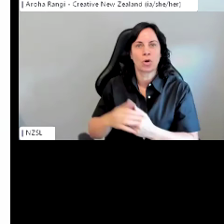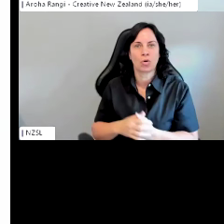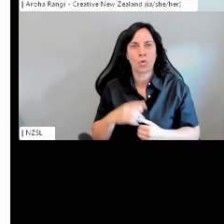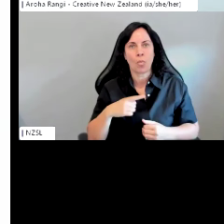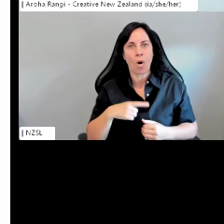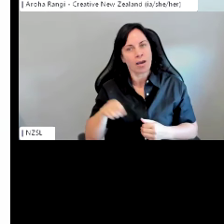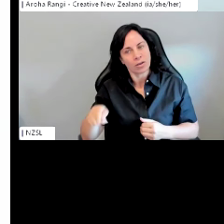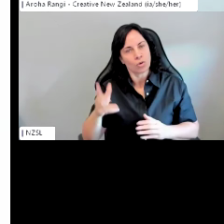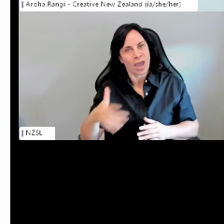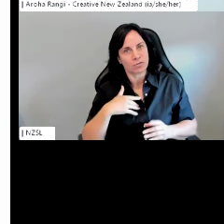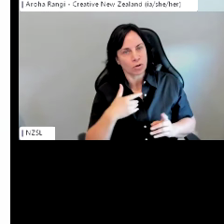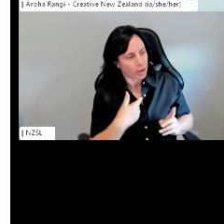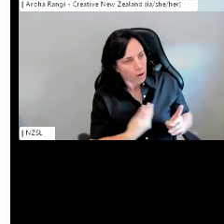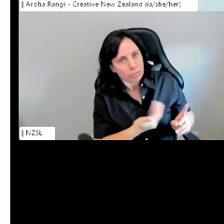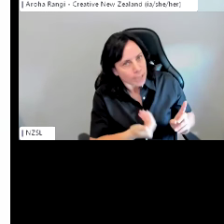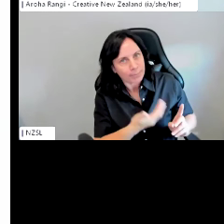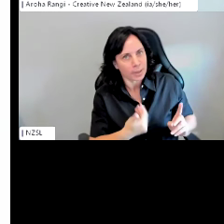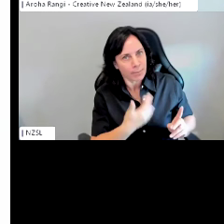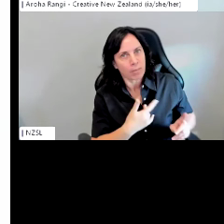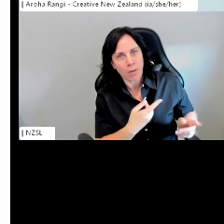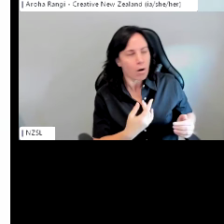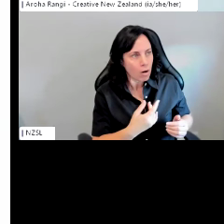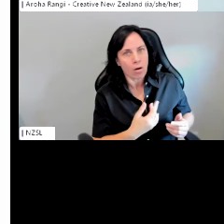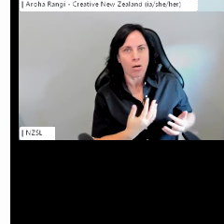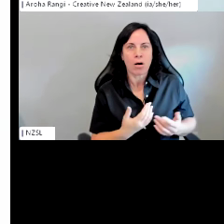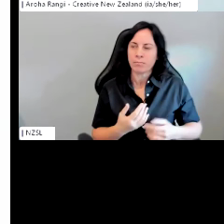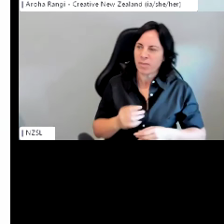Why is this the right one to go to? Uh what if I haven't been to this venue before? What will